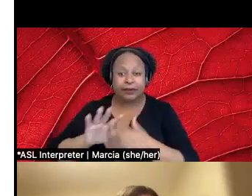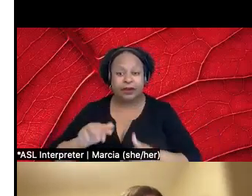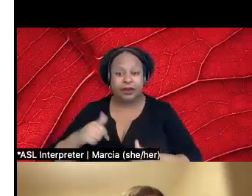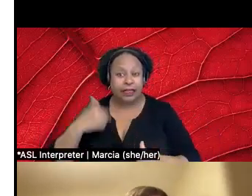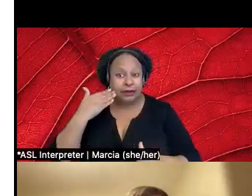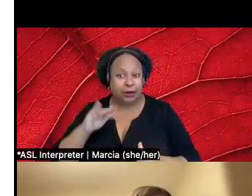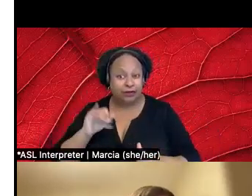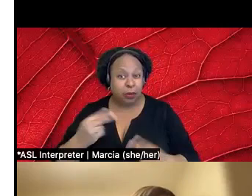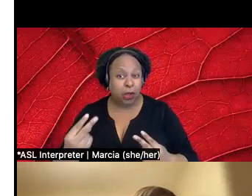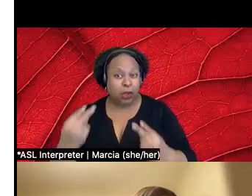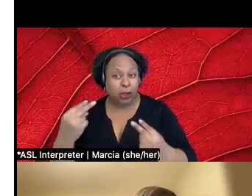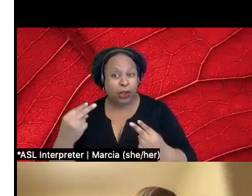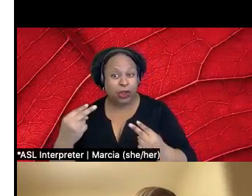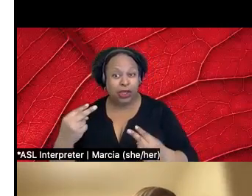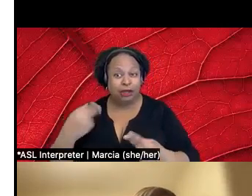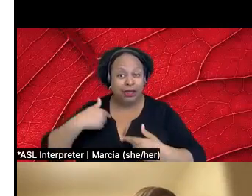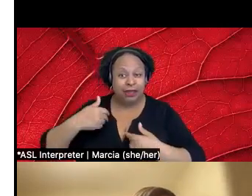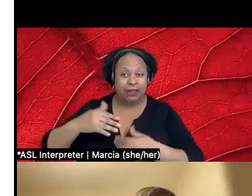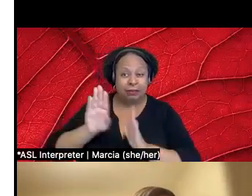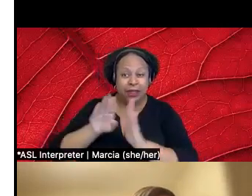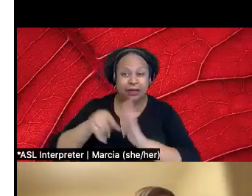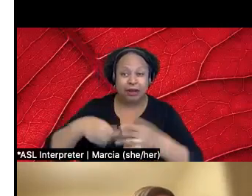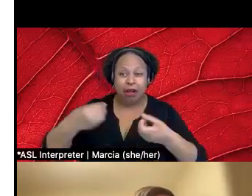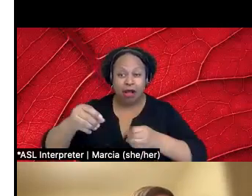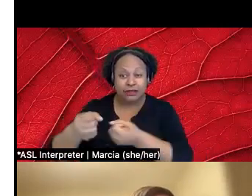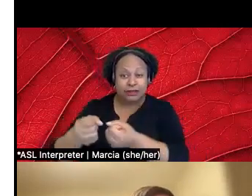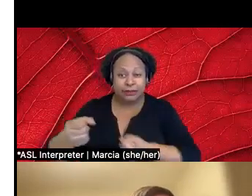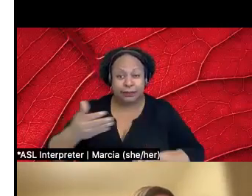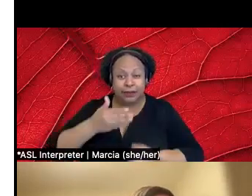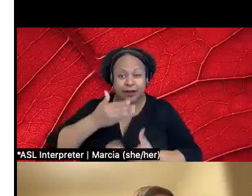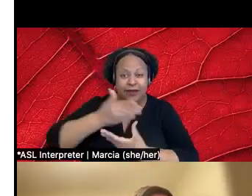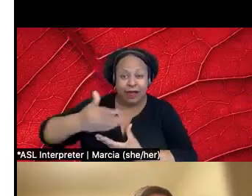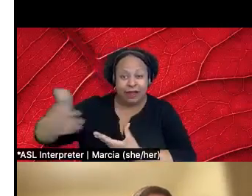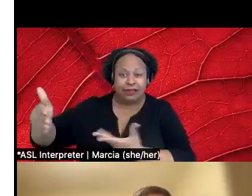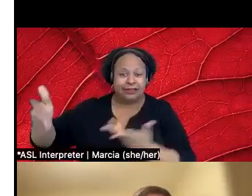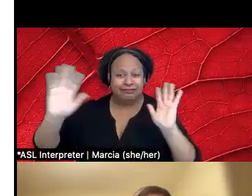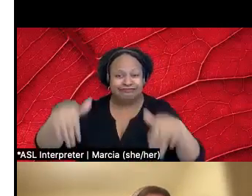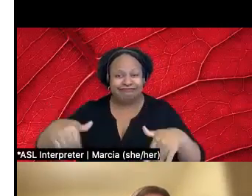wanted to look at filing cabinets this morning. So welcome, Mary. Welcome this morning.